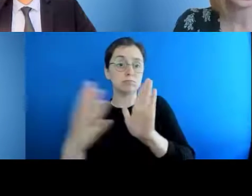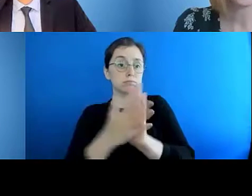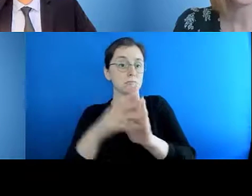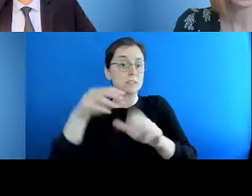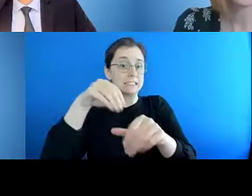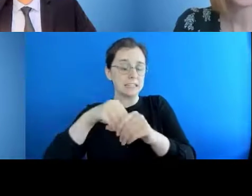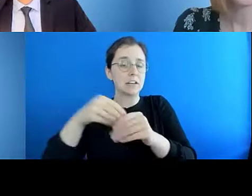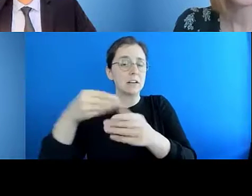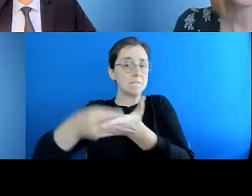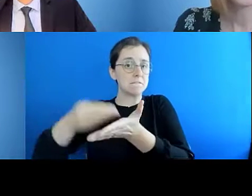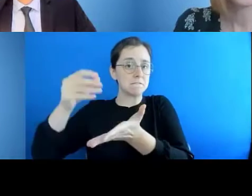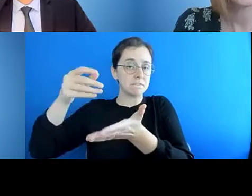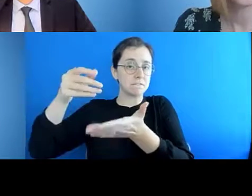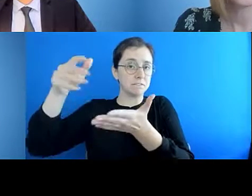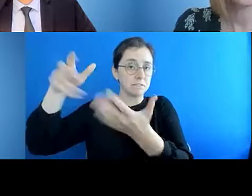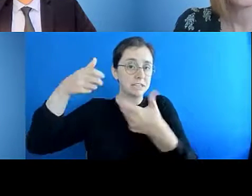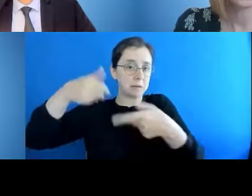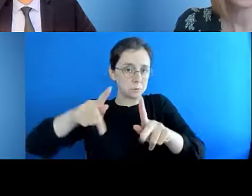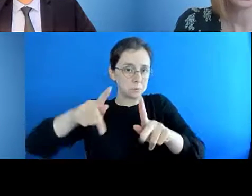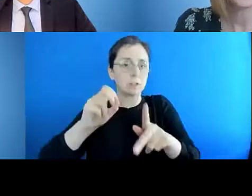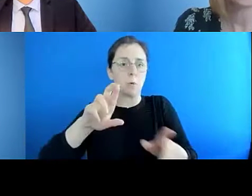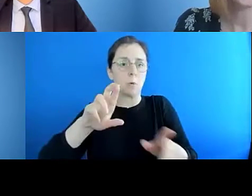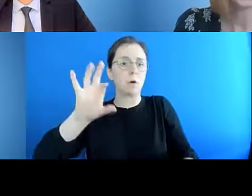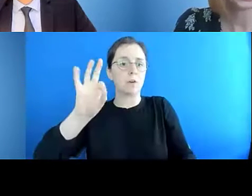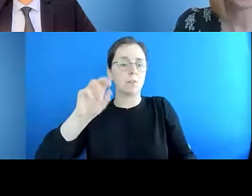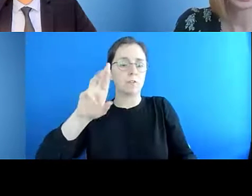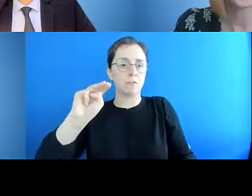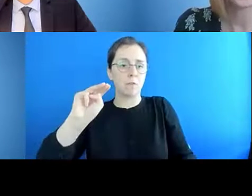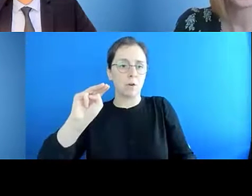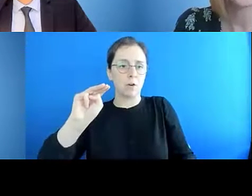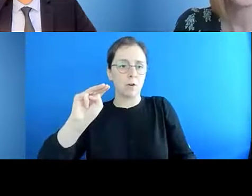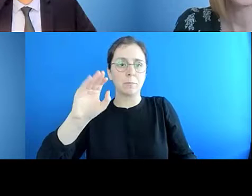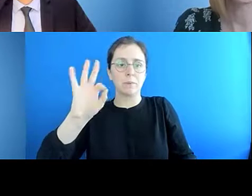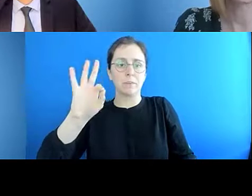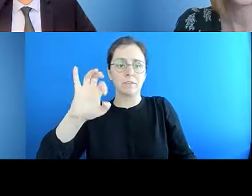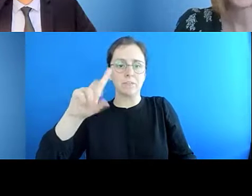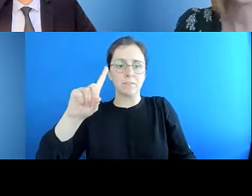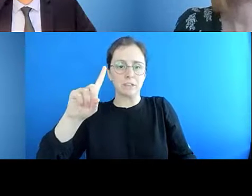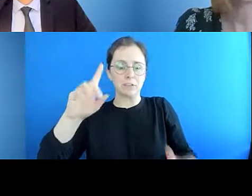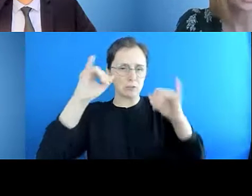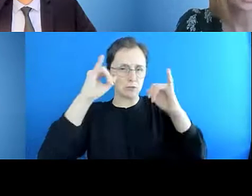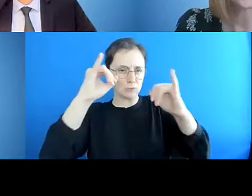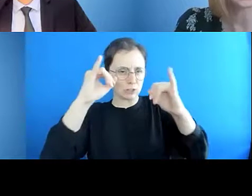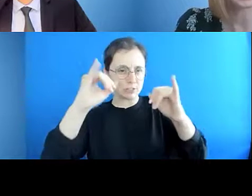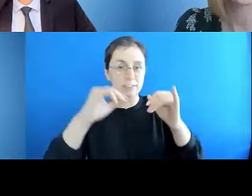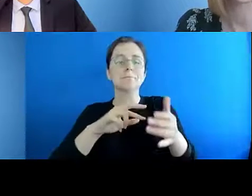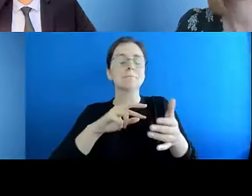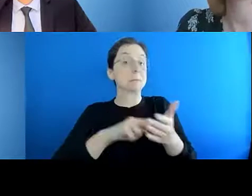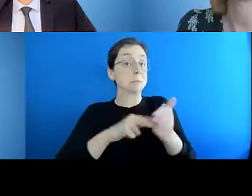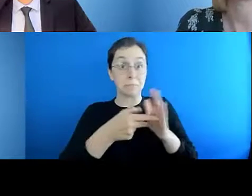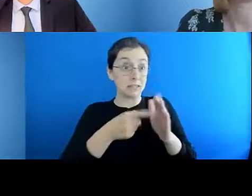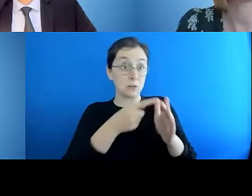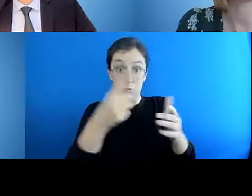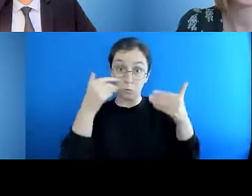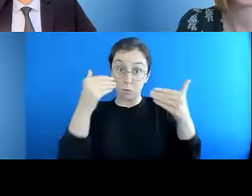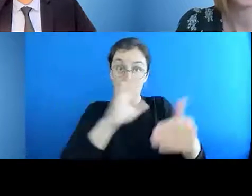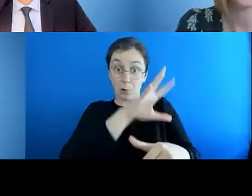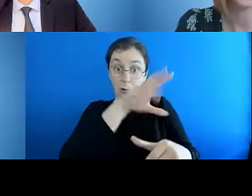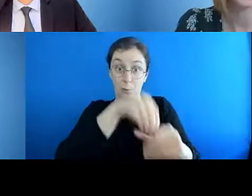and so that means that we will not be looking for hyperlinks, and, sorry, you should not include hyperlinks in your DMS plans.